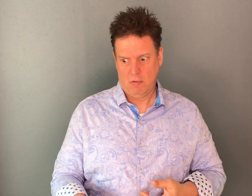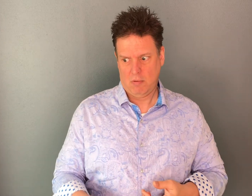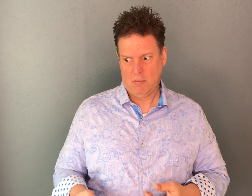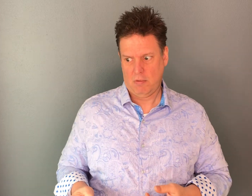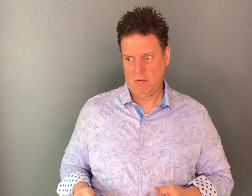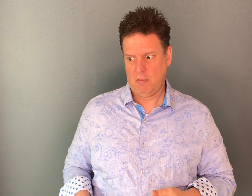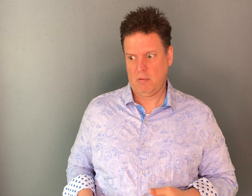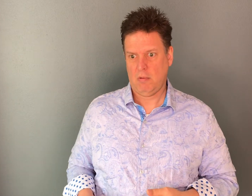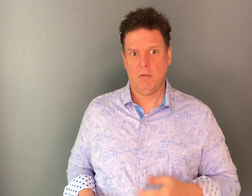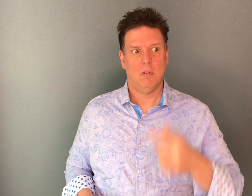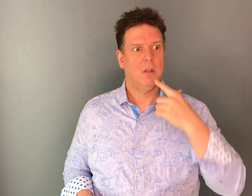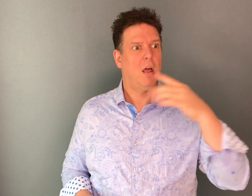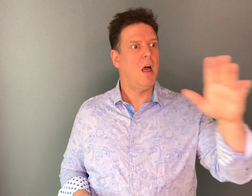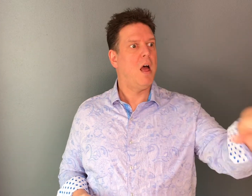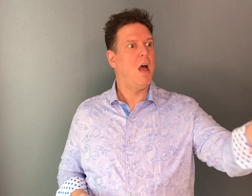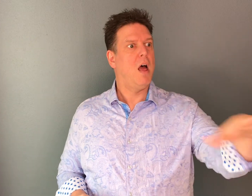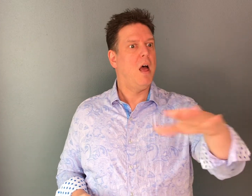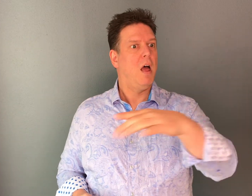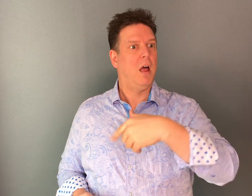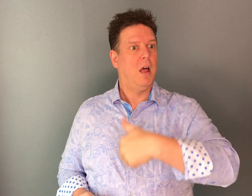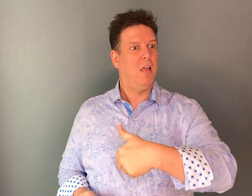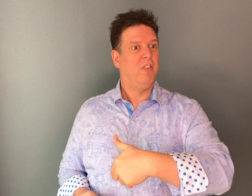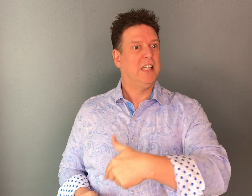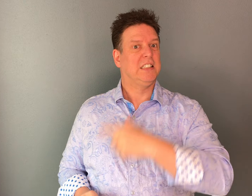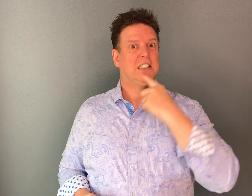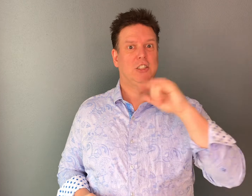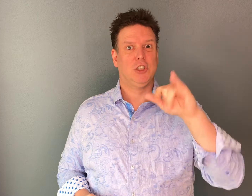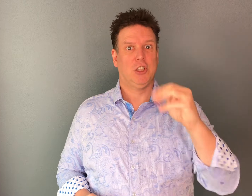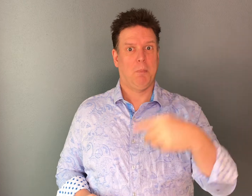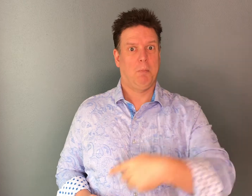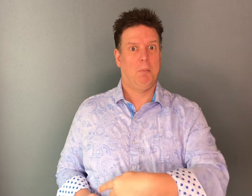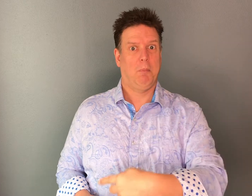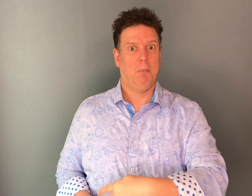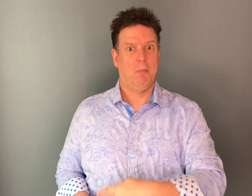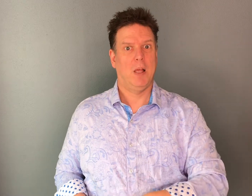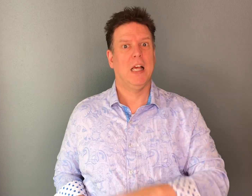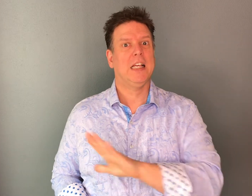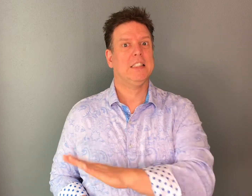planned on doing this later but we're going to do it now, and he informed everyone